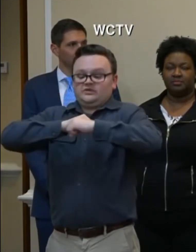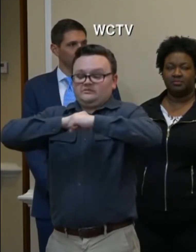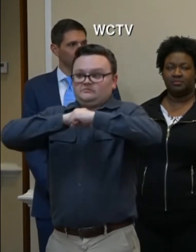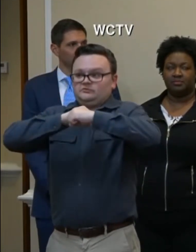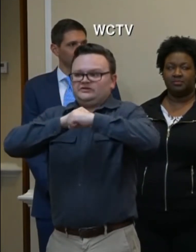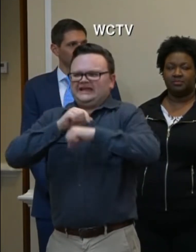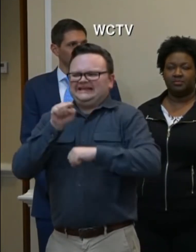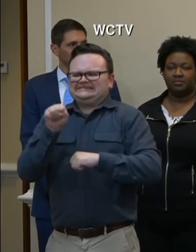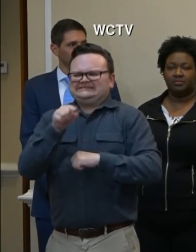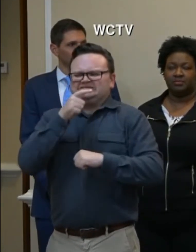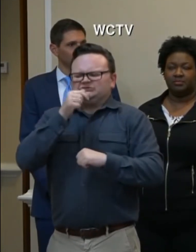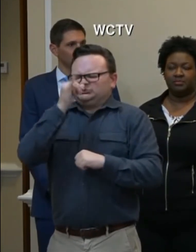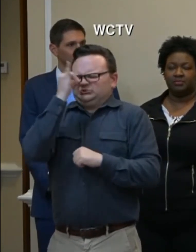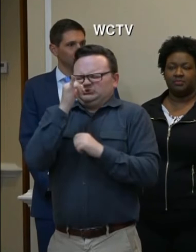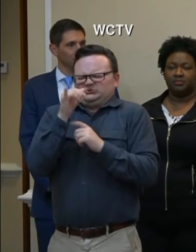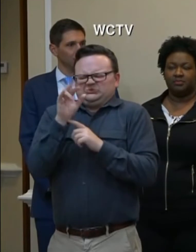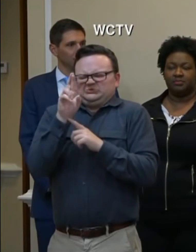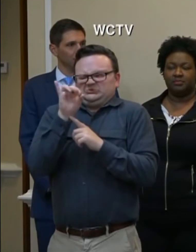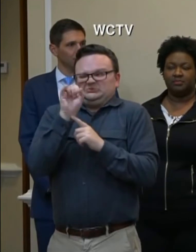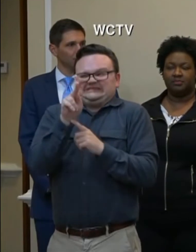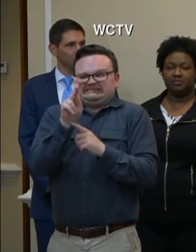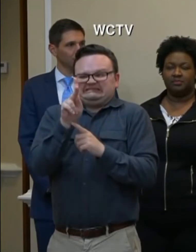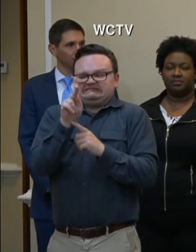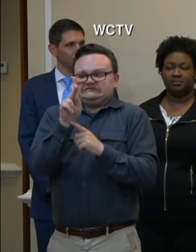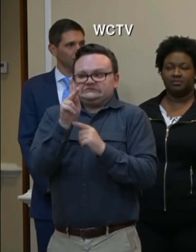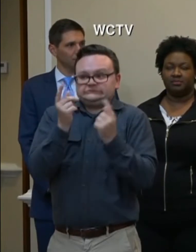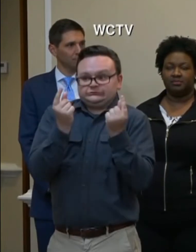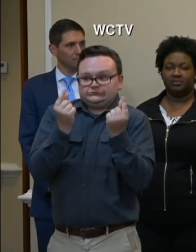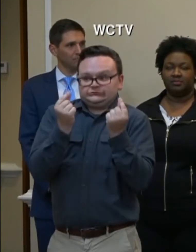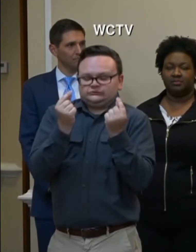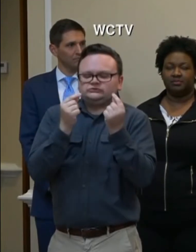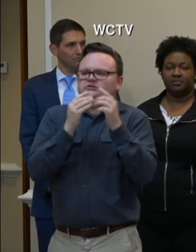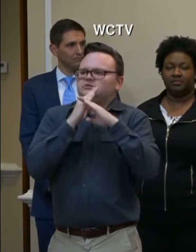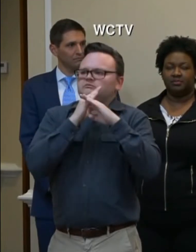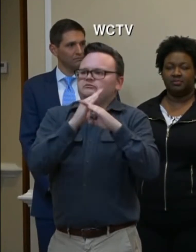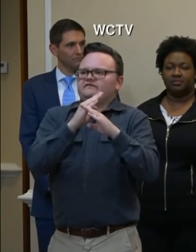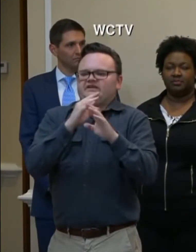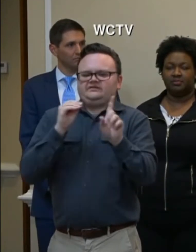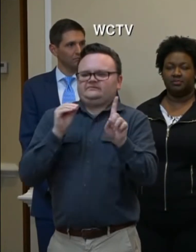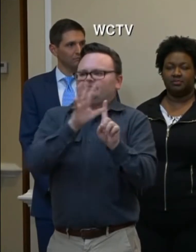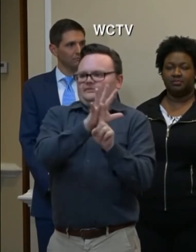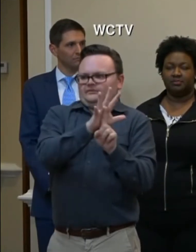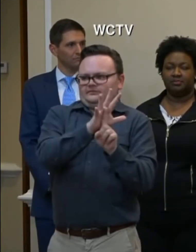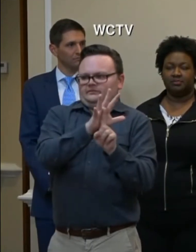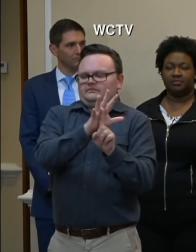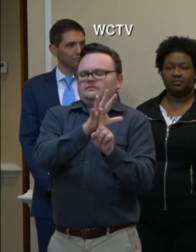vulnerable residents is to prevent the infection or those with symptoms of an